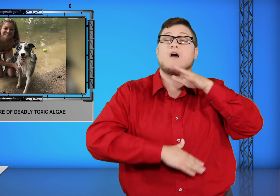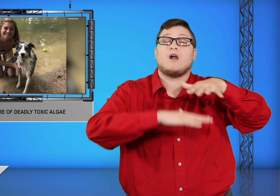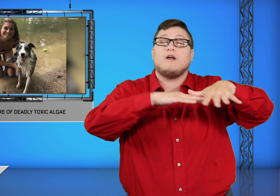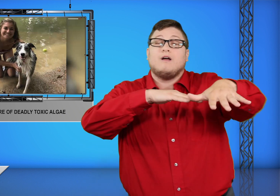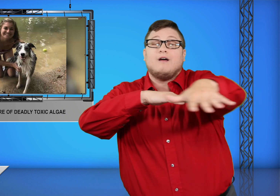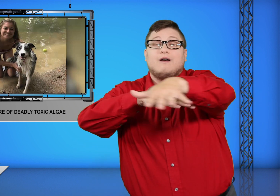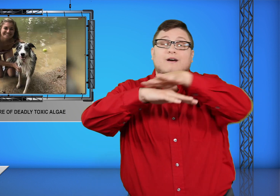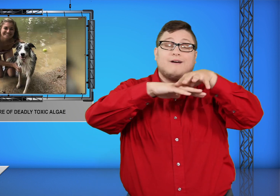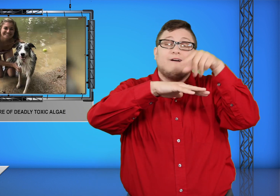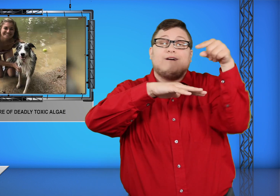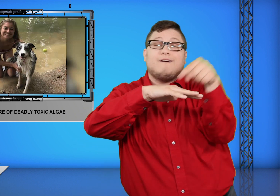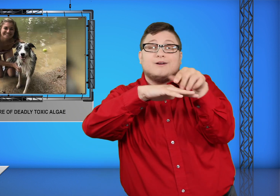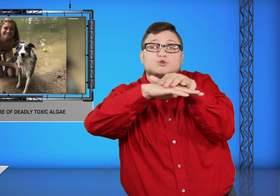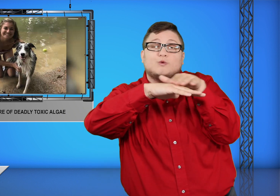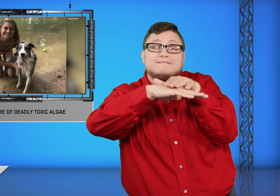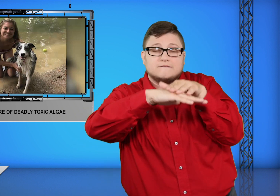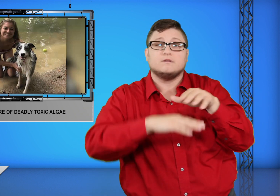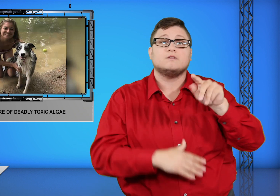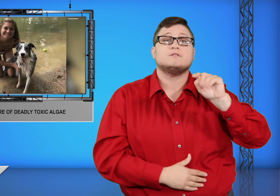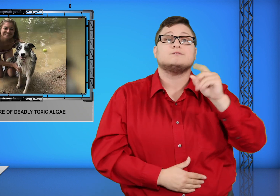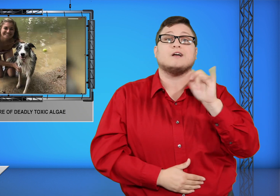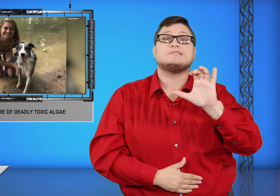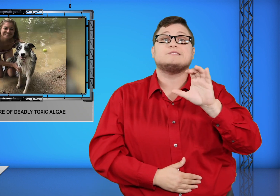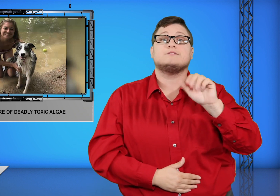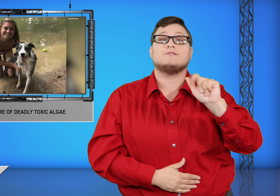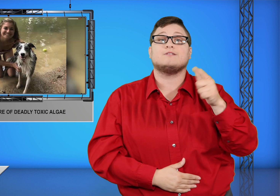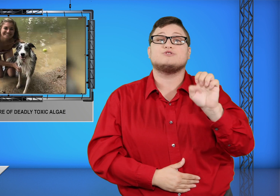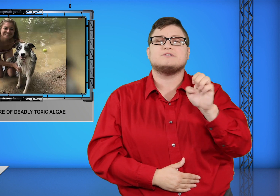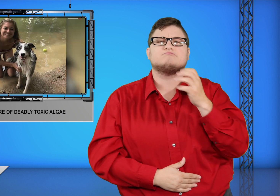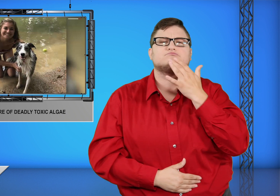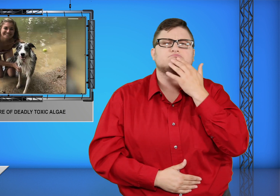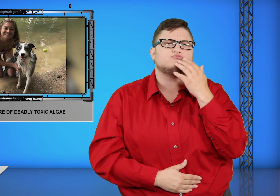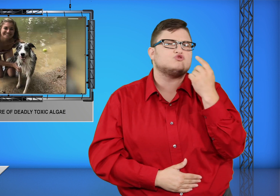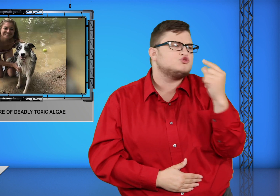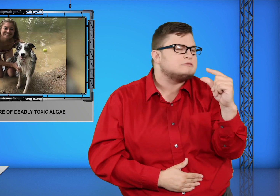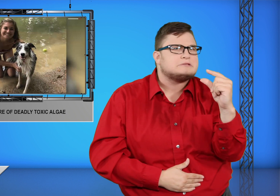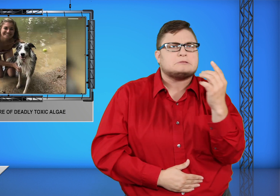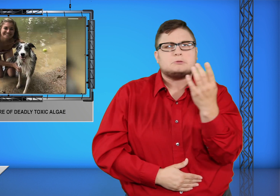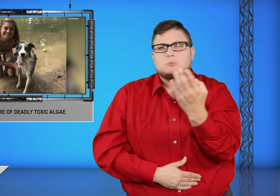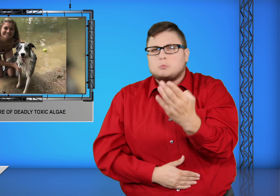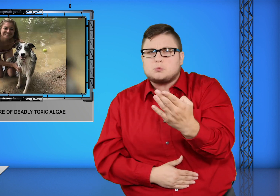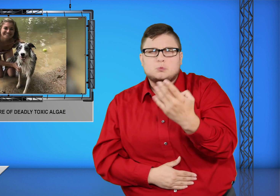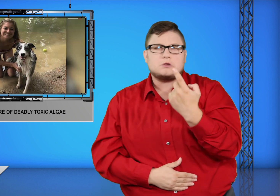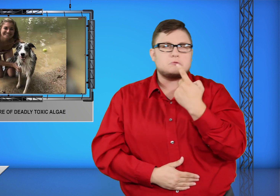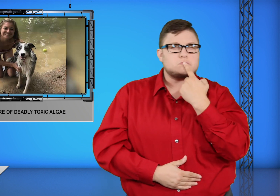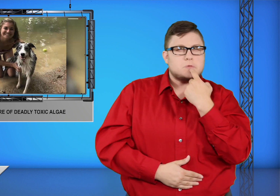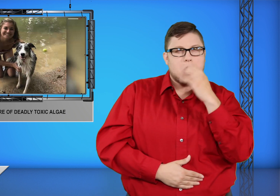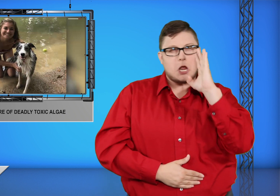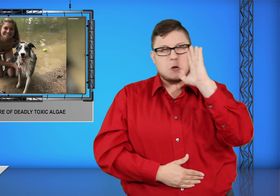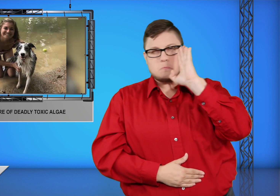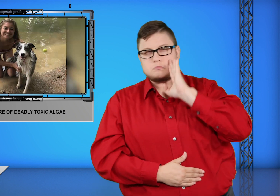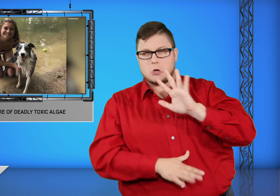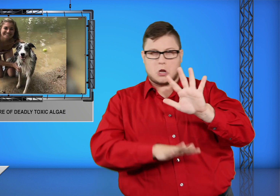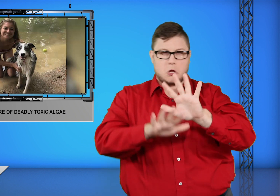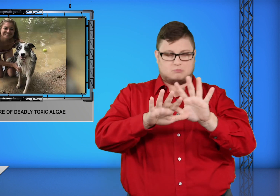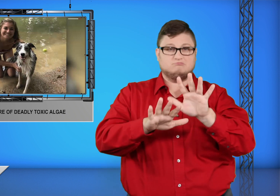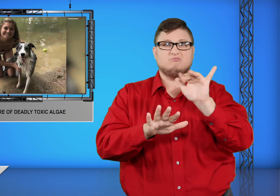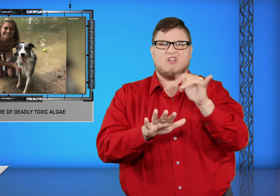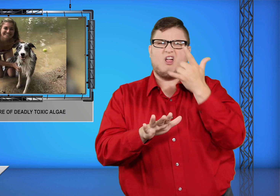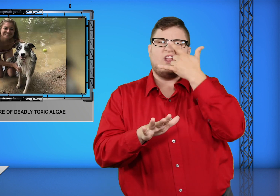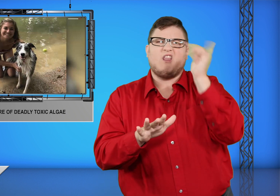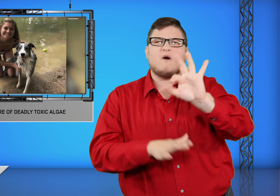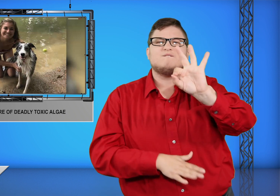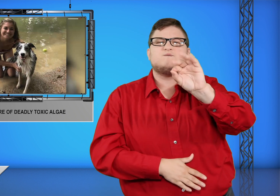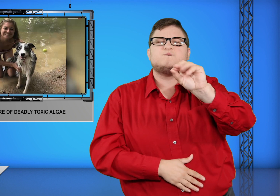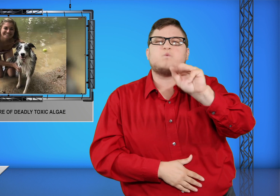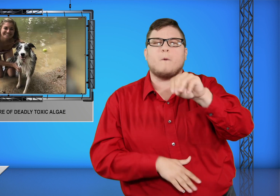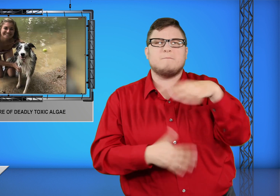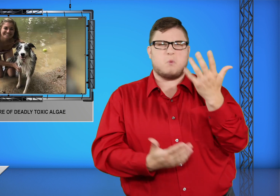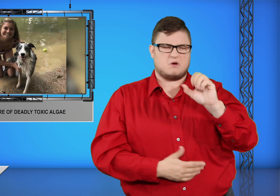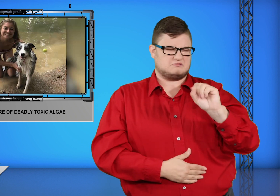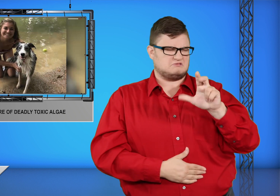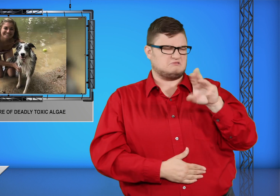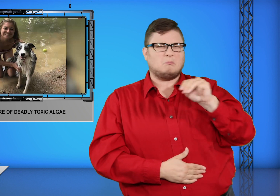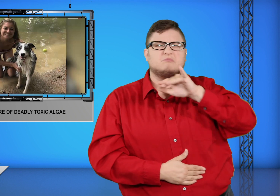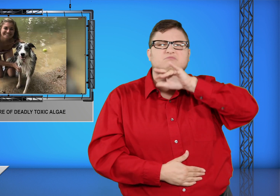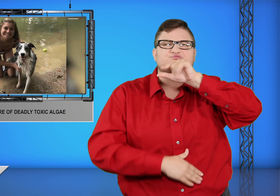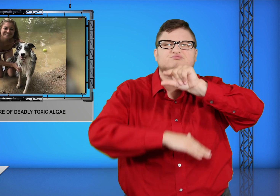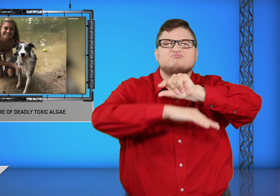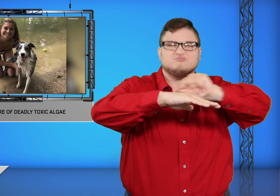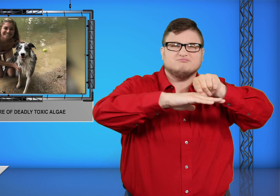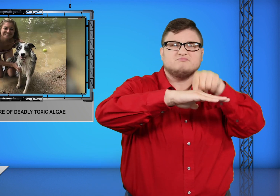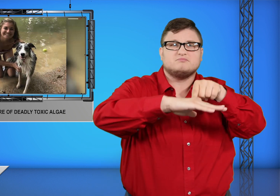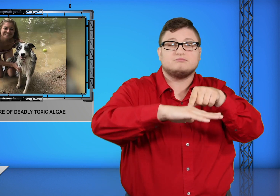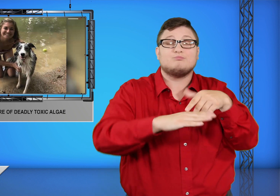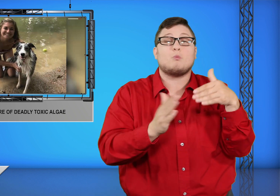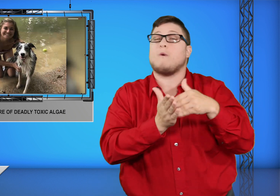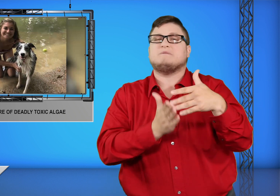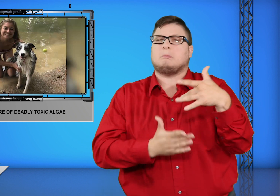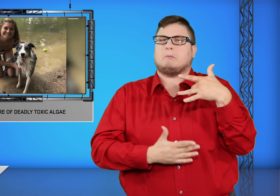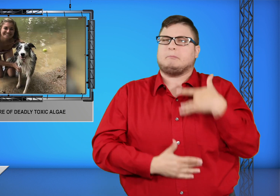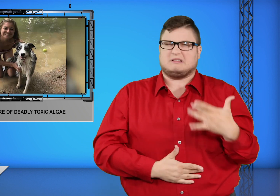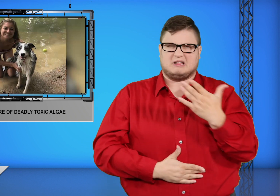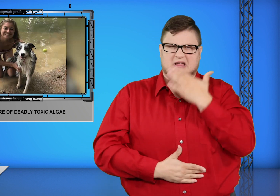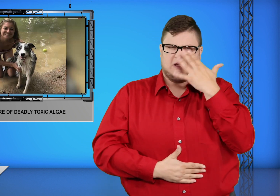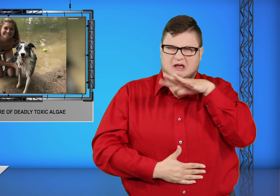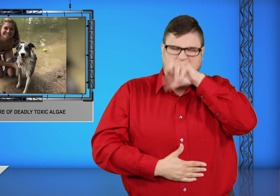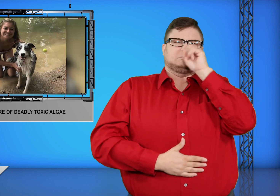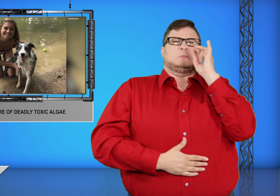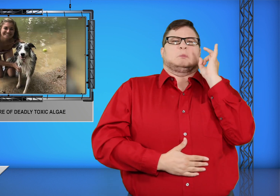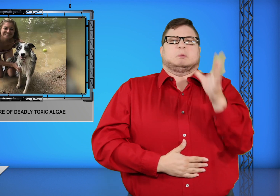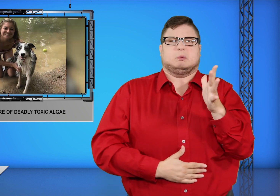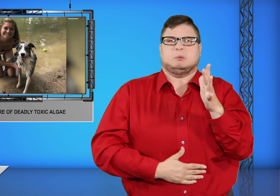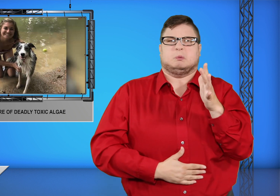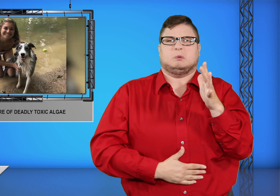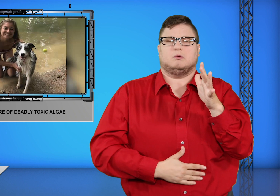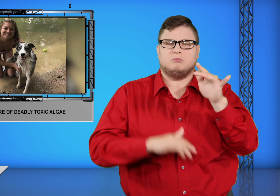The toxic algae can be green, blue, red or brown and look like foam or scum on the surface